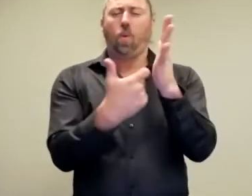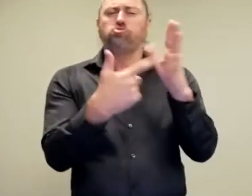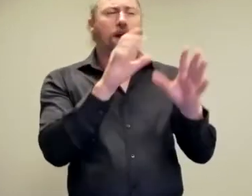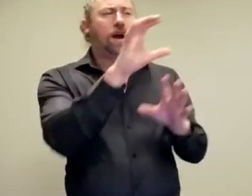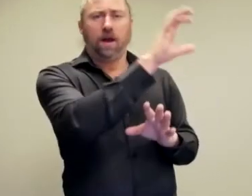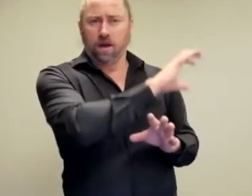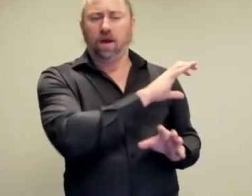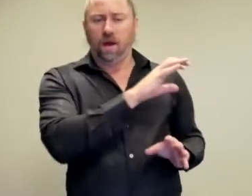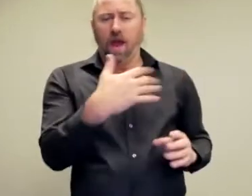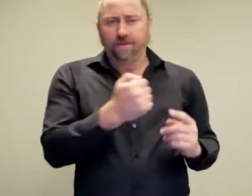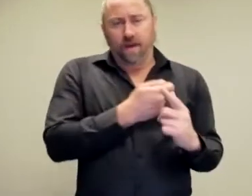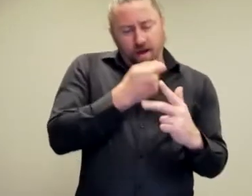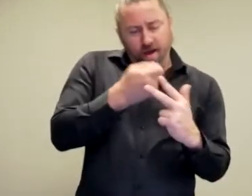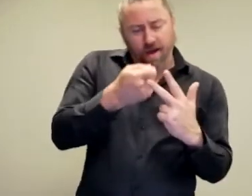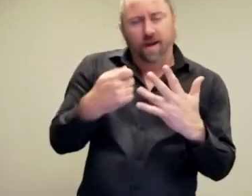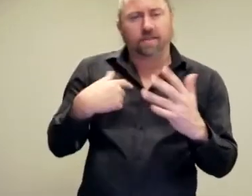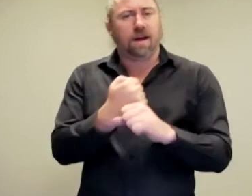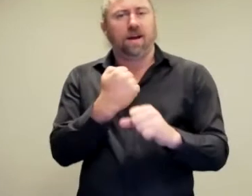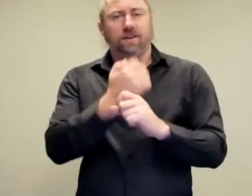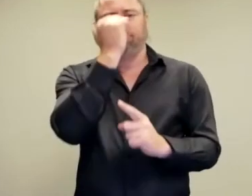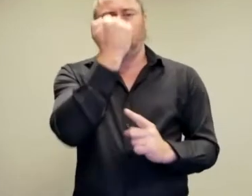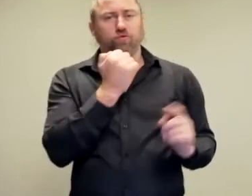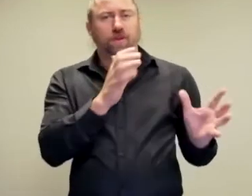of bird sculptures. In these works,